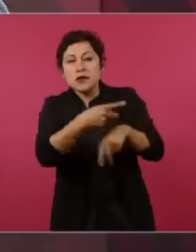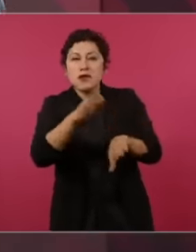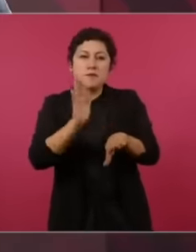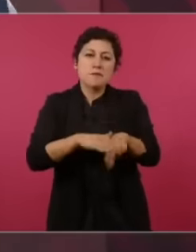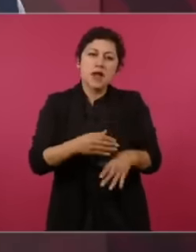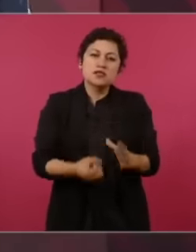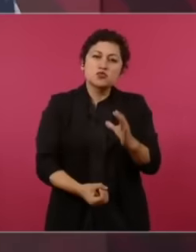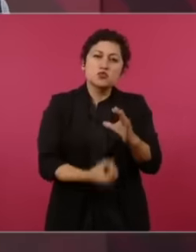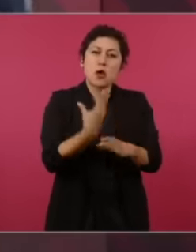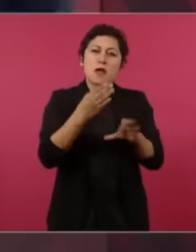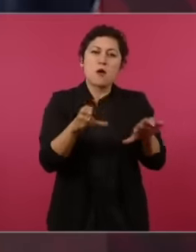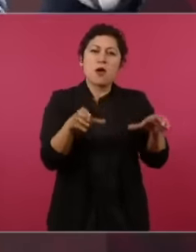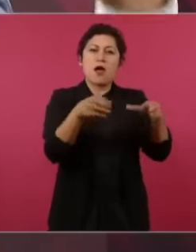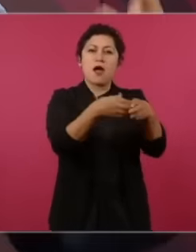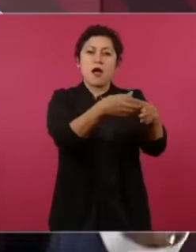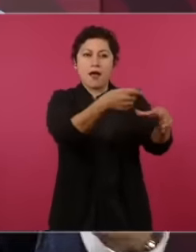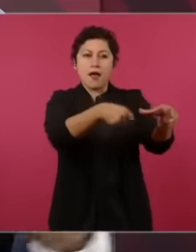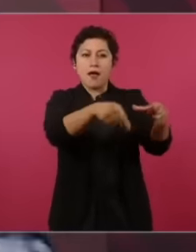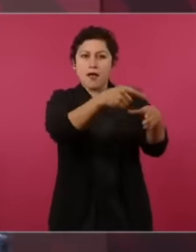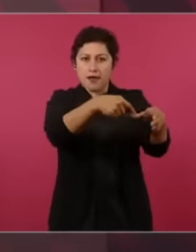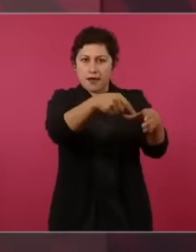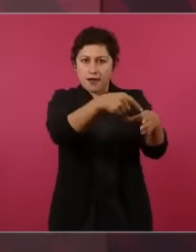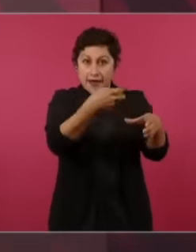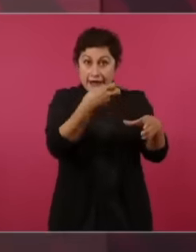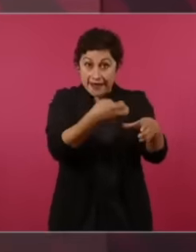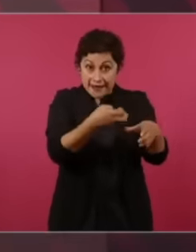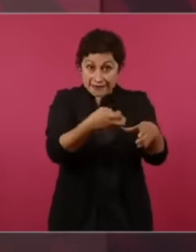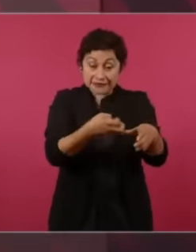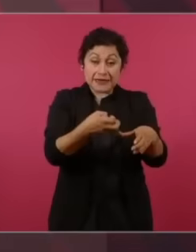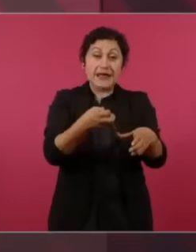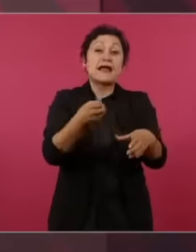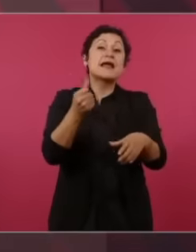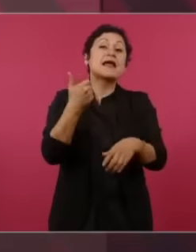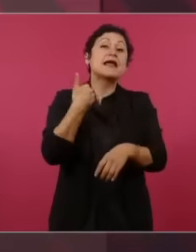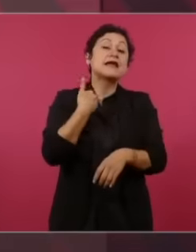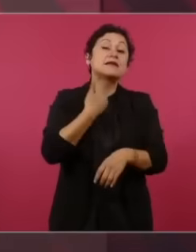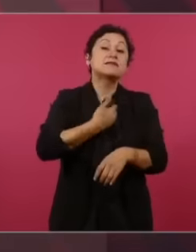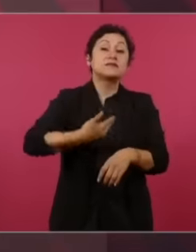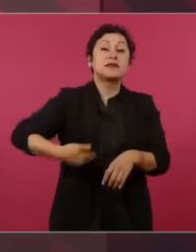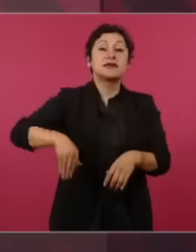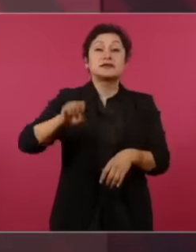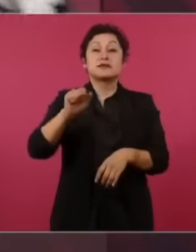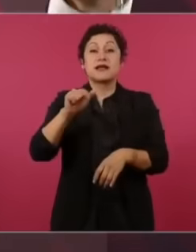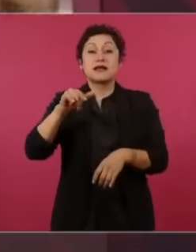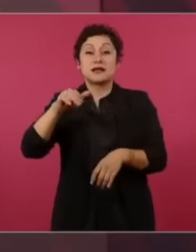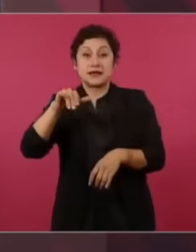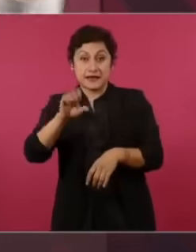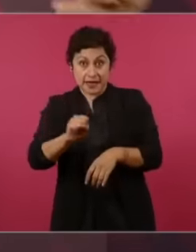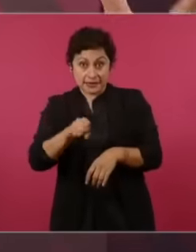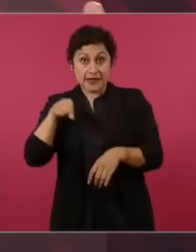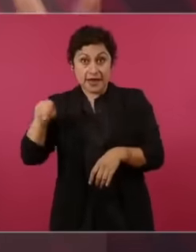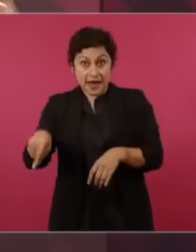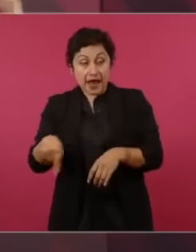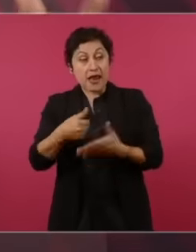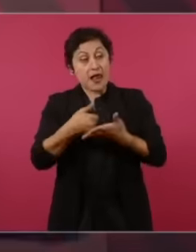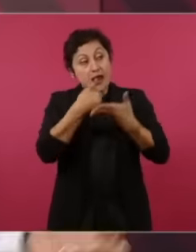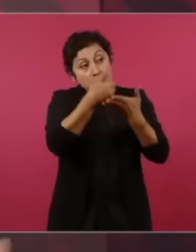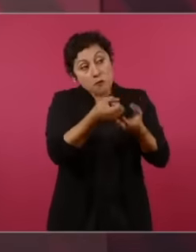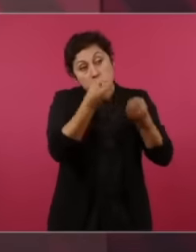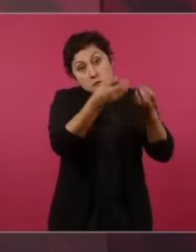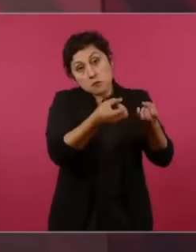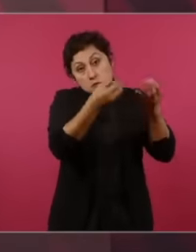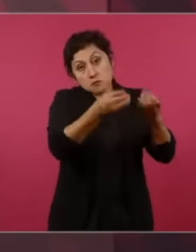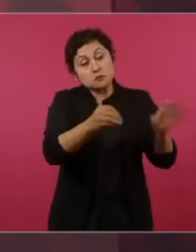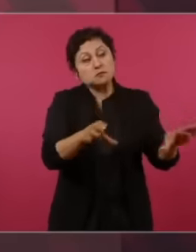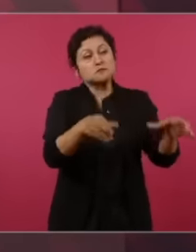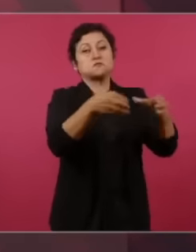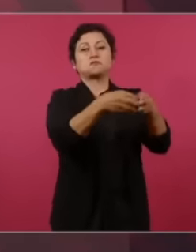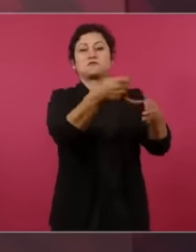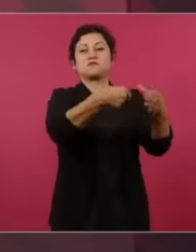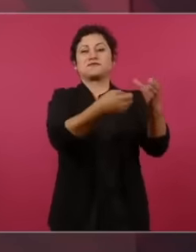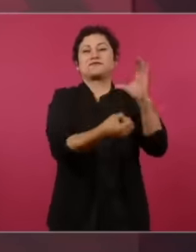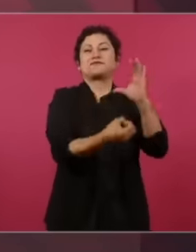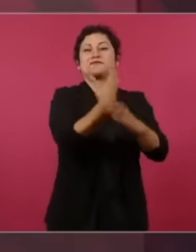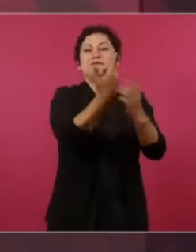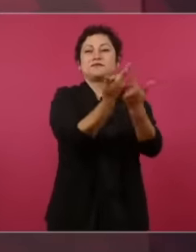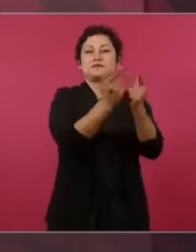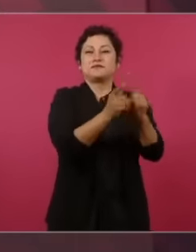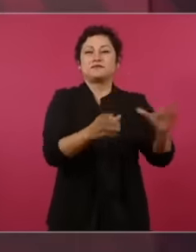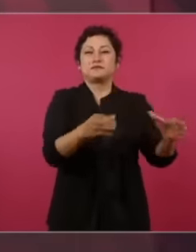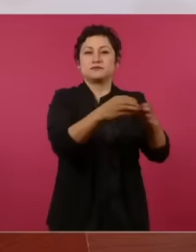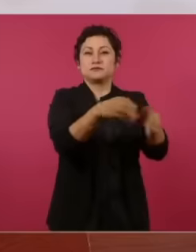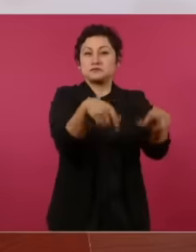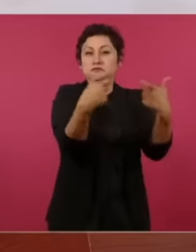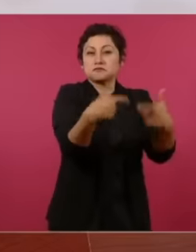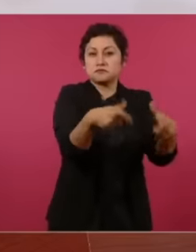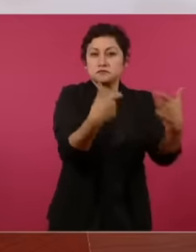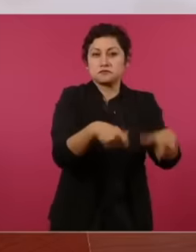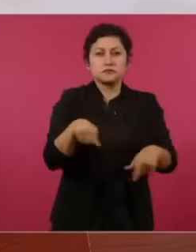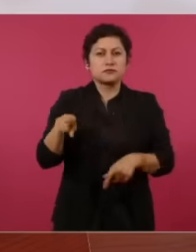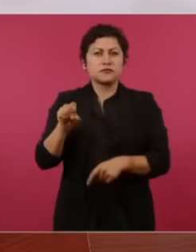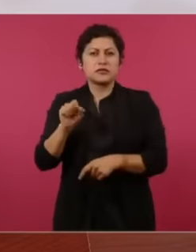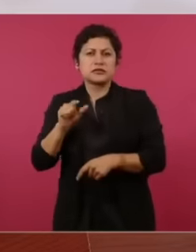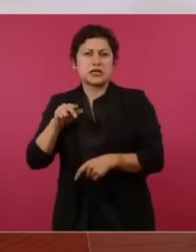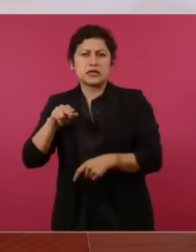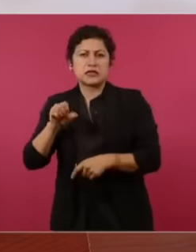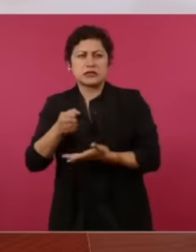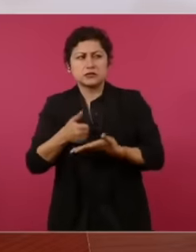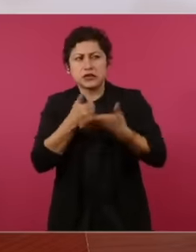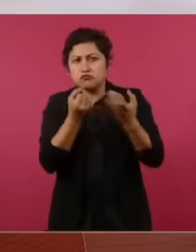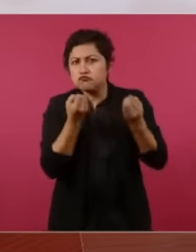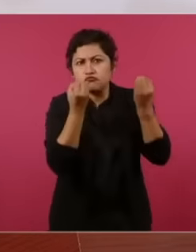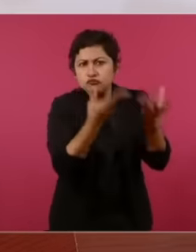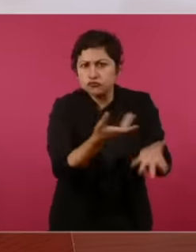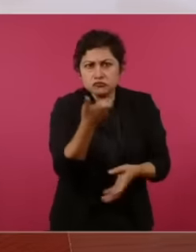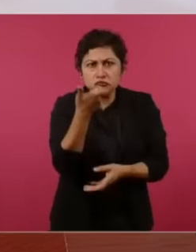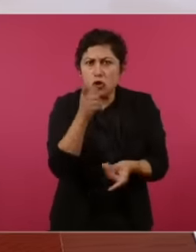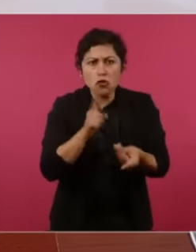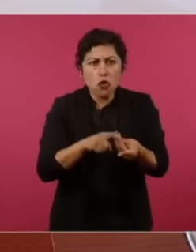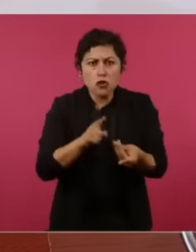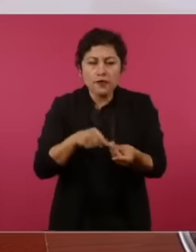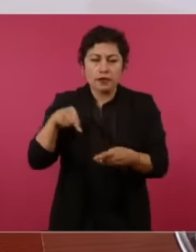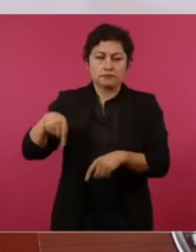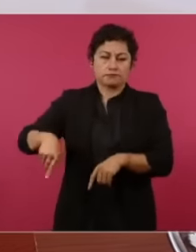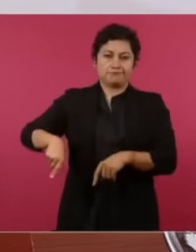oligarchy that Salinas created with the assets of the people and the nation. So I think he